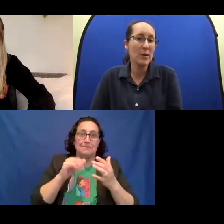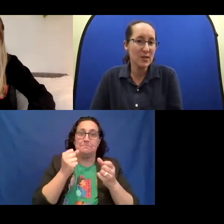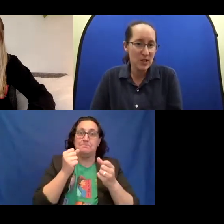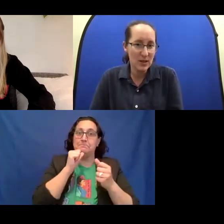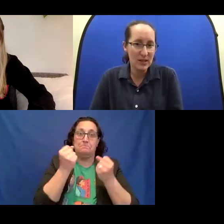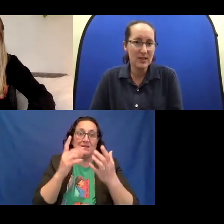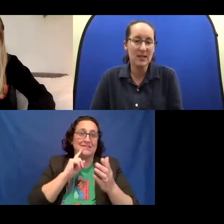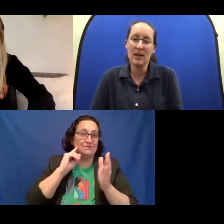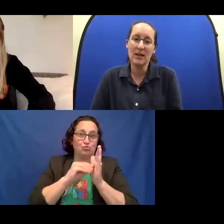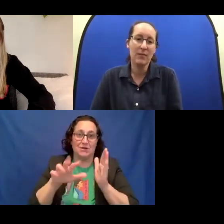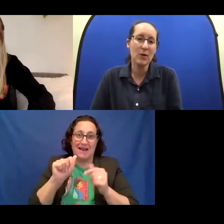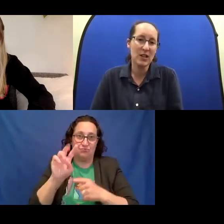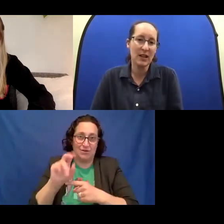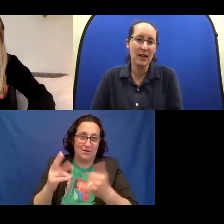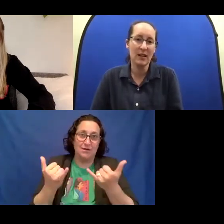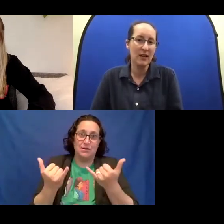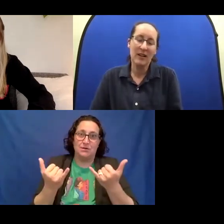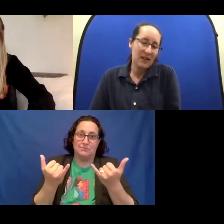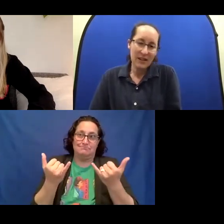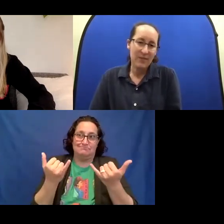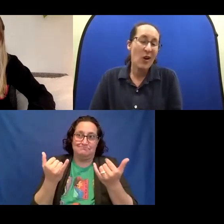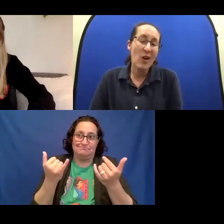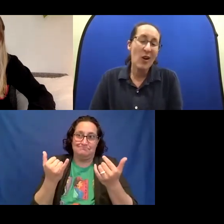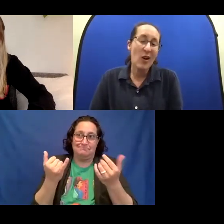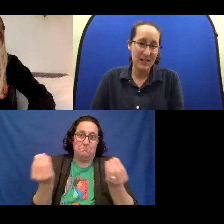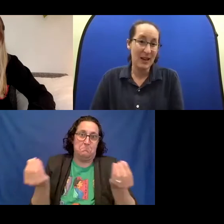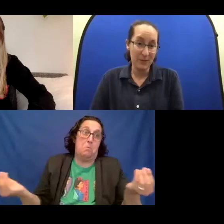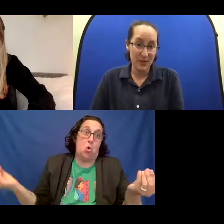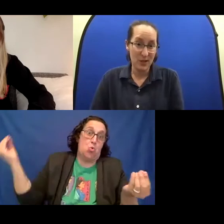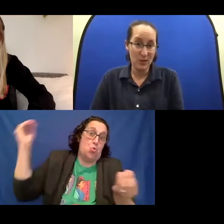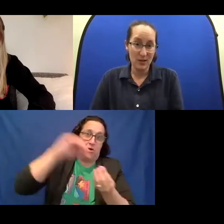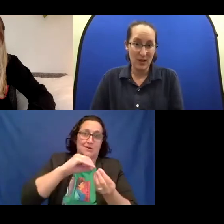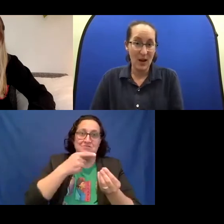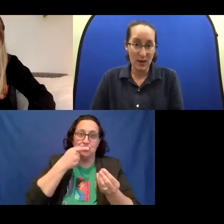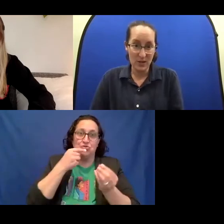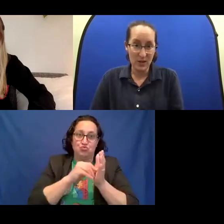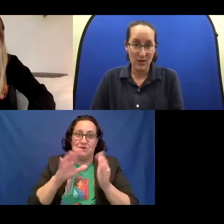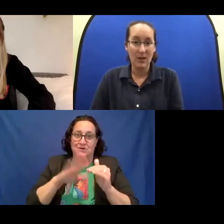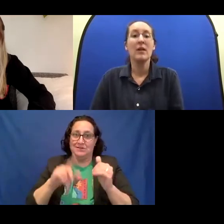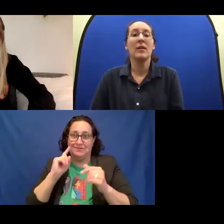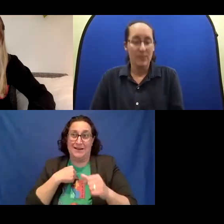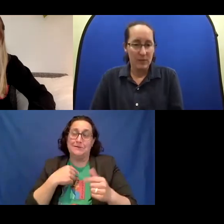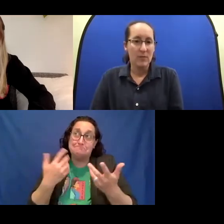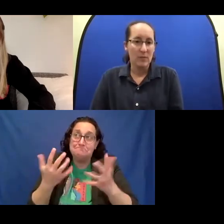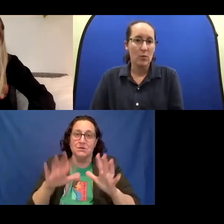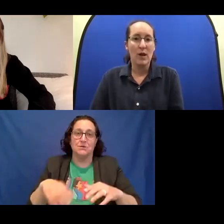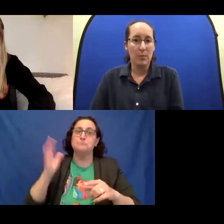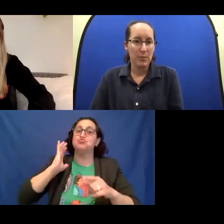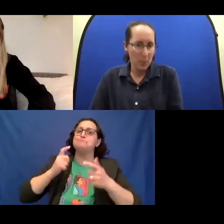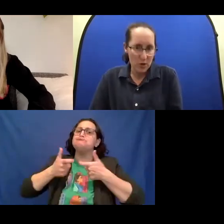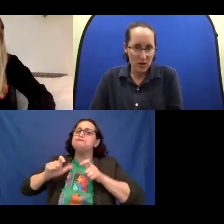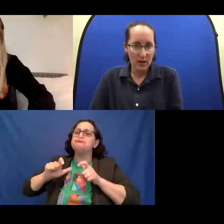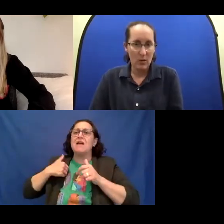students, unfortunately, there aren't too many Deaf students at Western, we have proportionally quite a